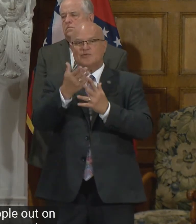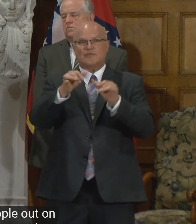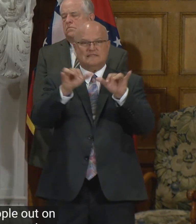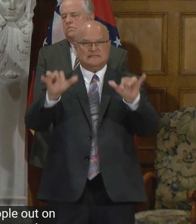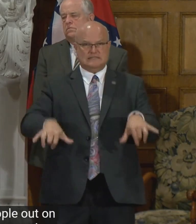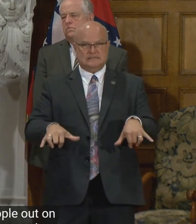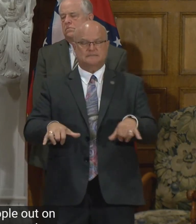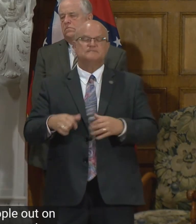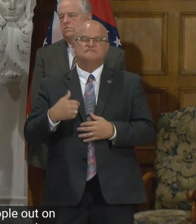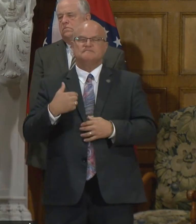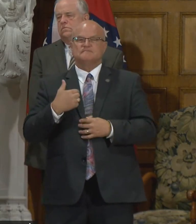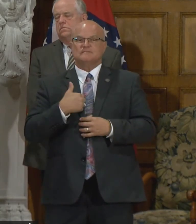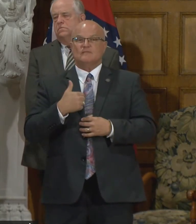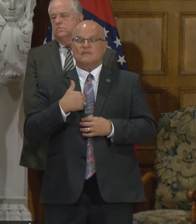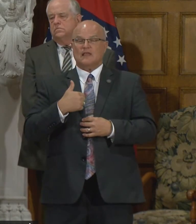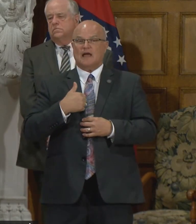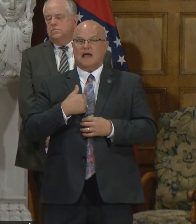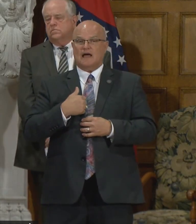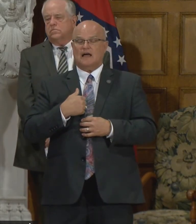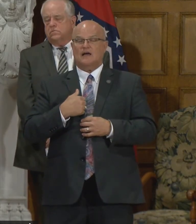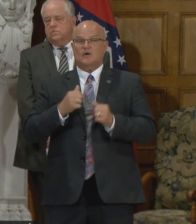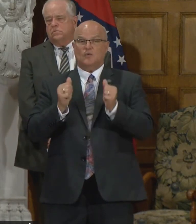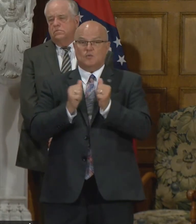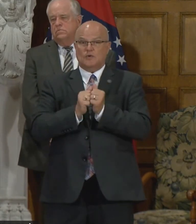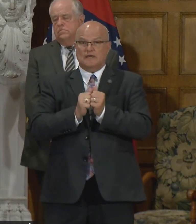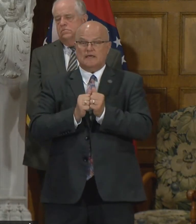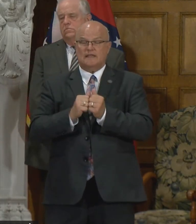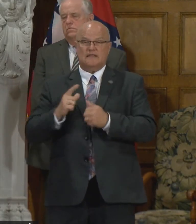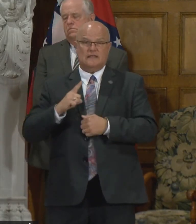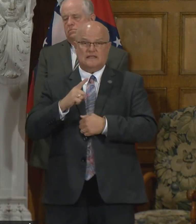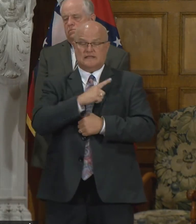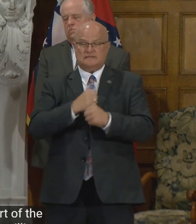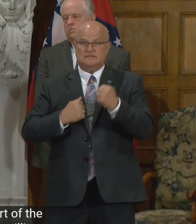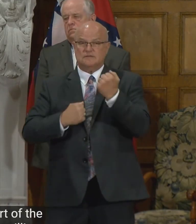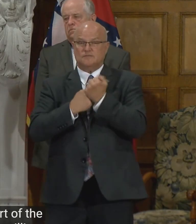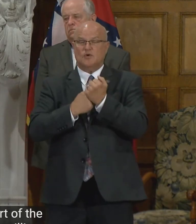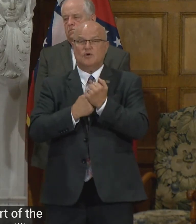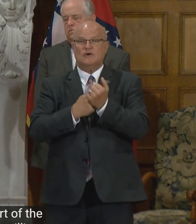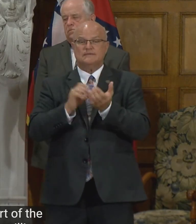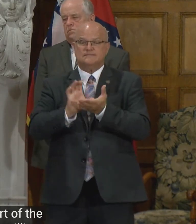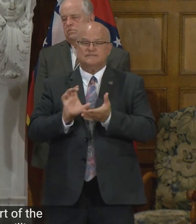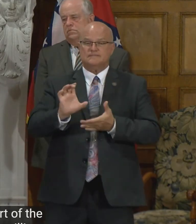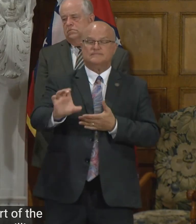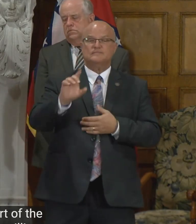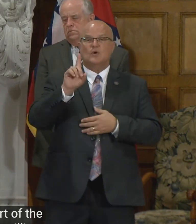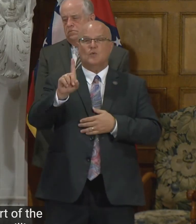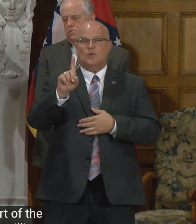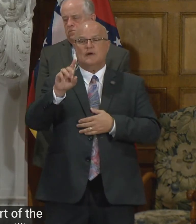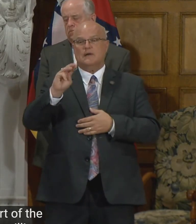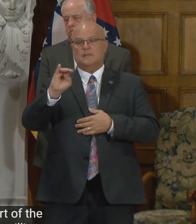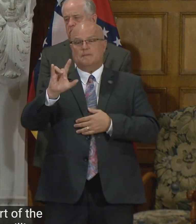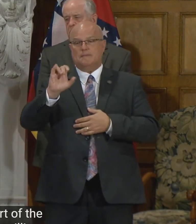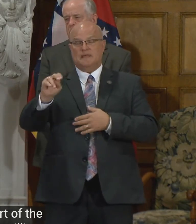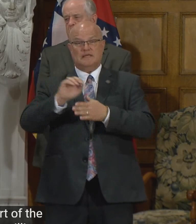I put with the support of the General Assembly, $1,000,000 of restricted reserve funds